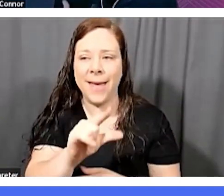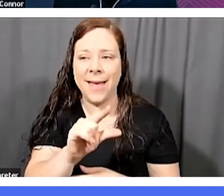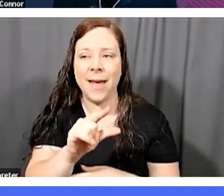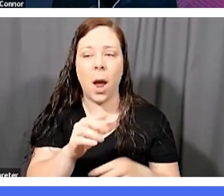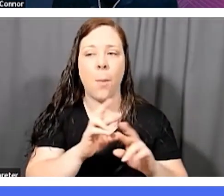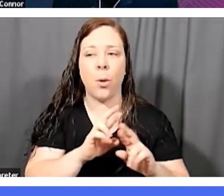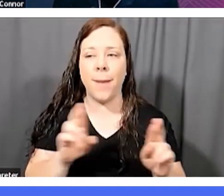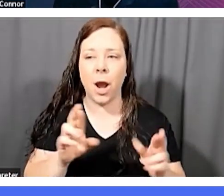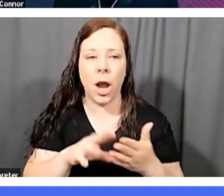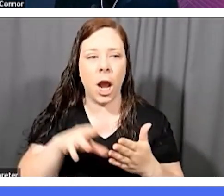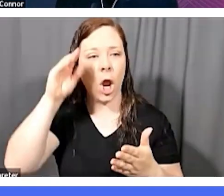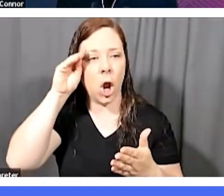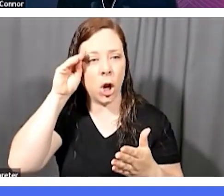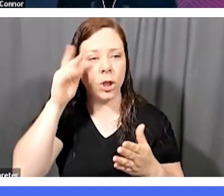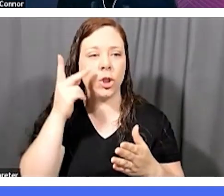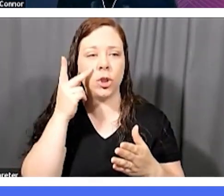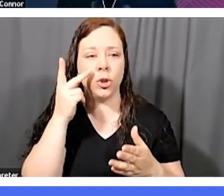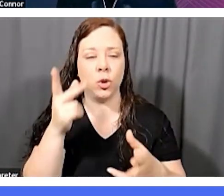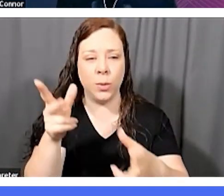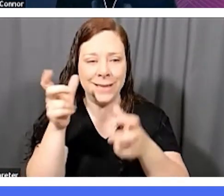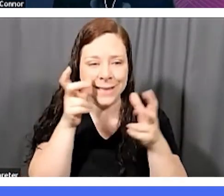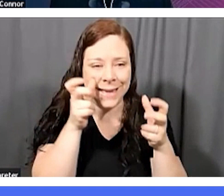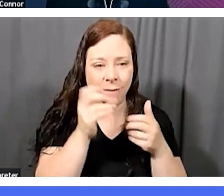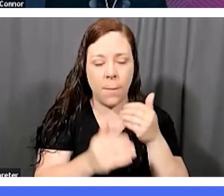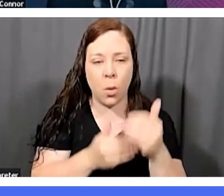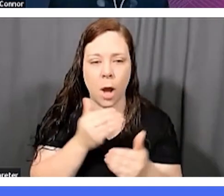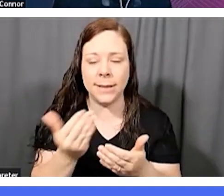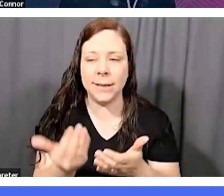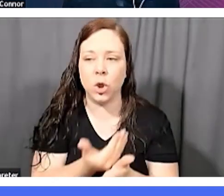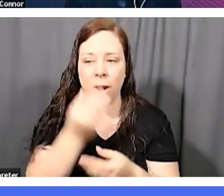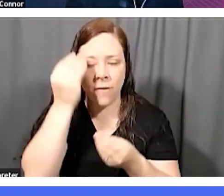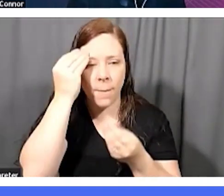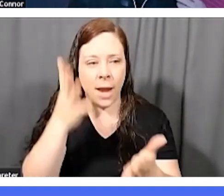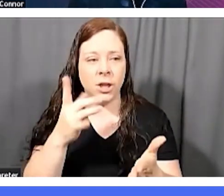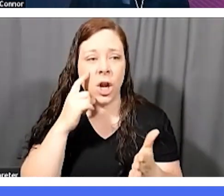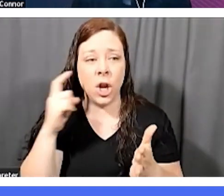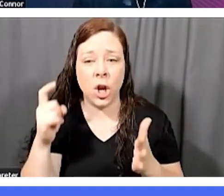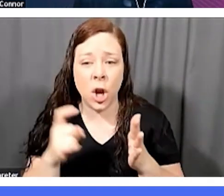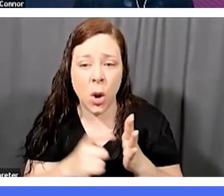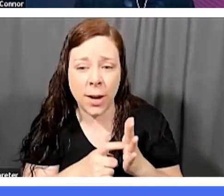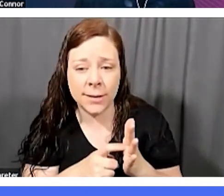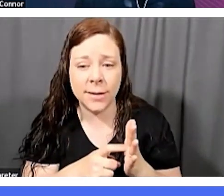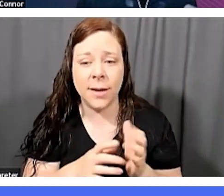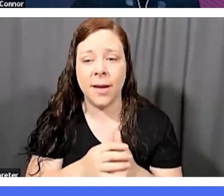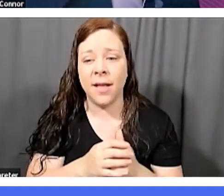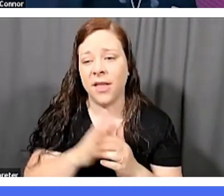and process new information, right? You'll notice at the outset I gave you an agenda of what we would be covering today.